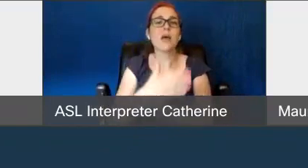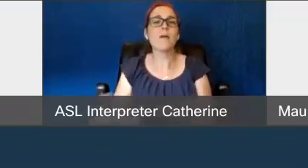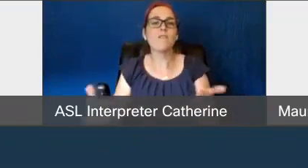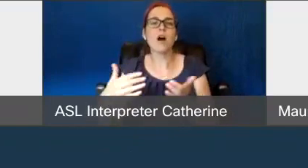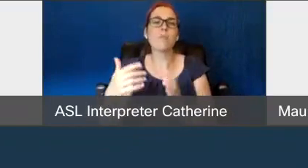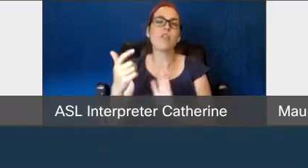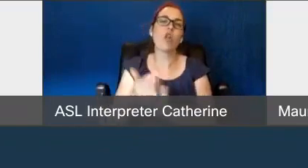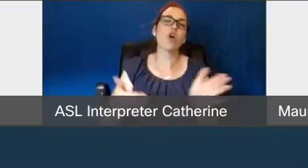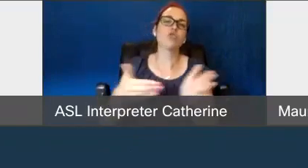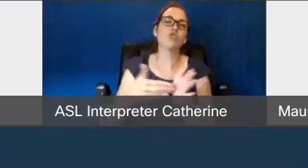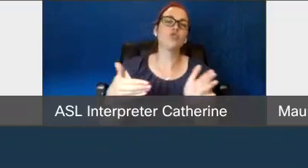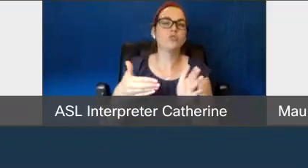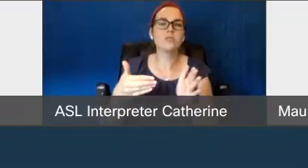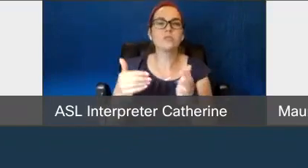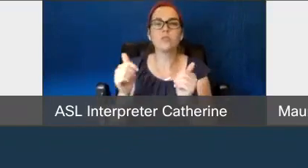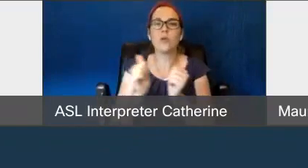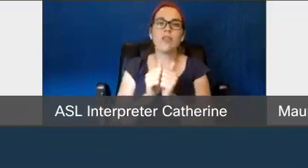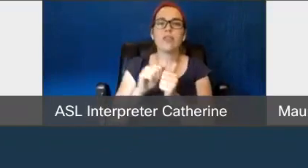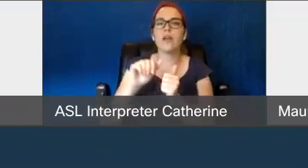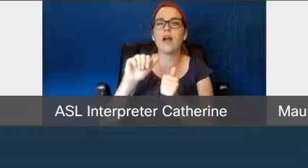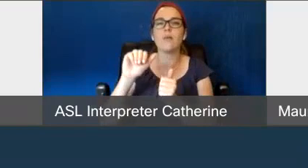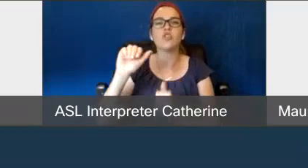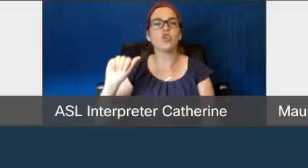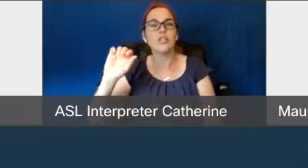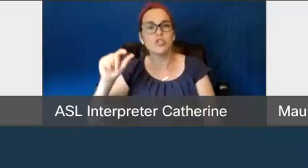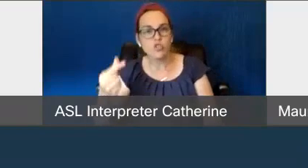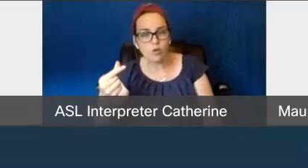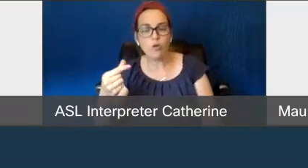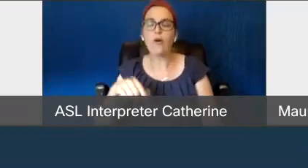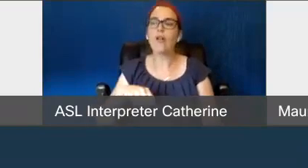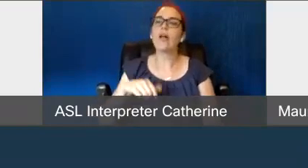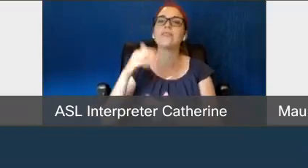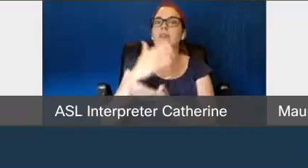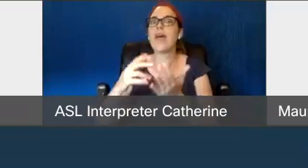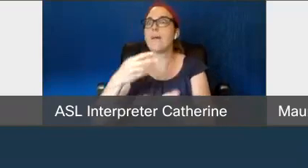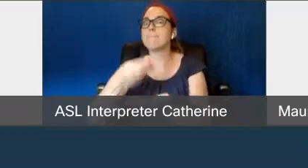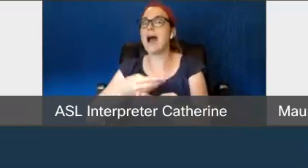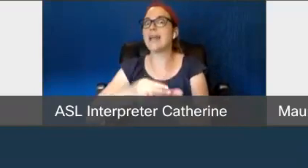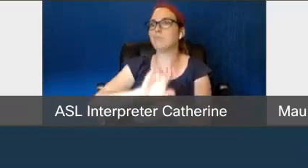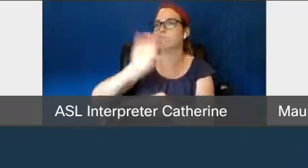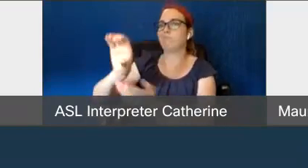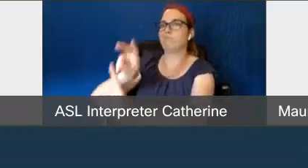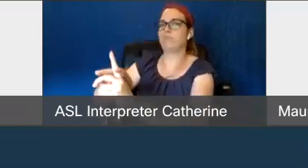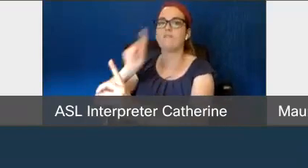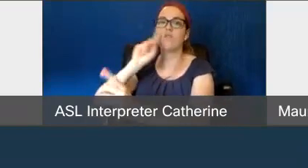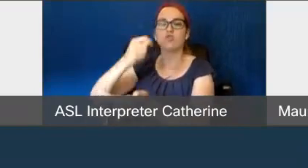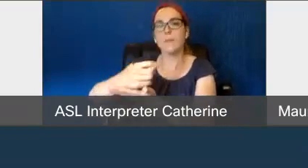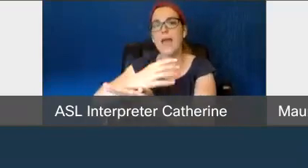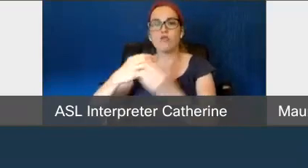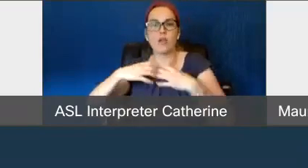of the pharmaceutical companies and the money is designated to treatment and recovery. Also through SAMHSA grants and other government